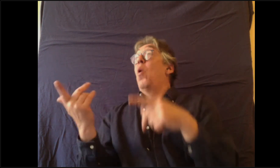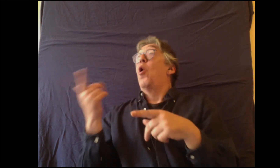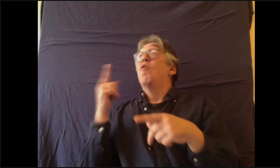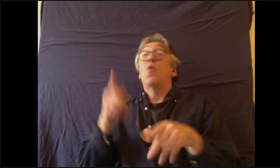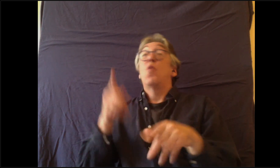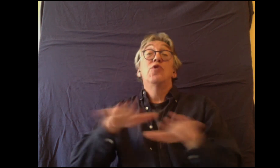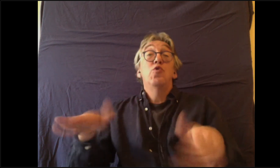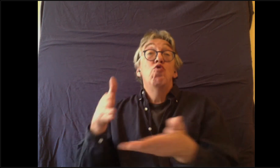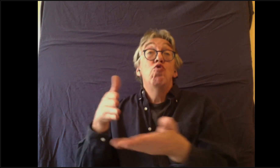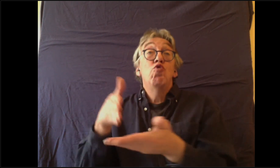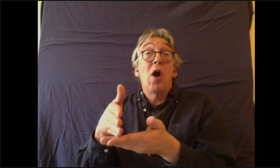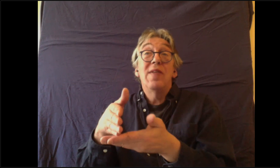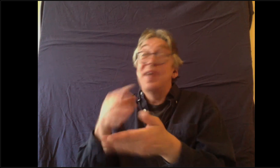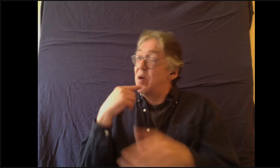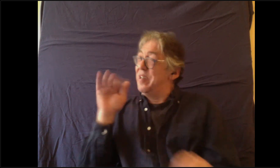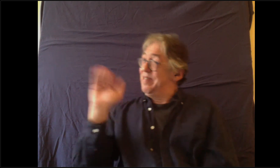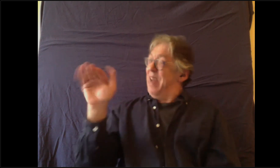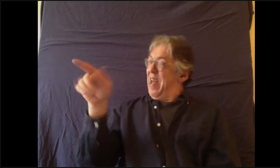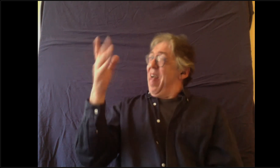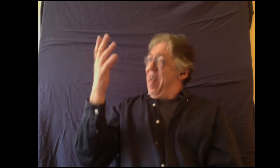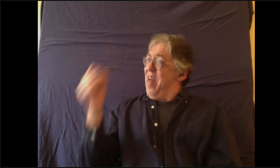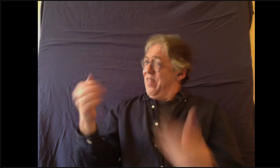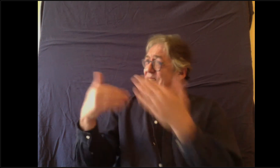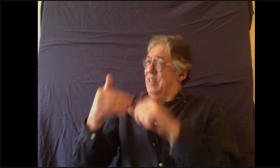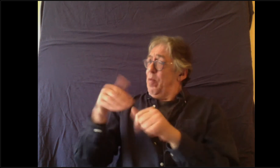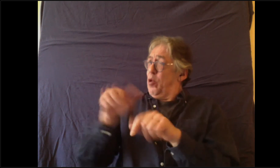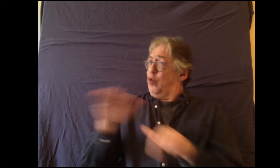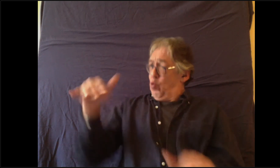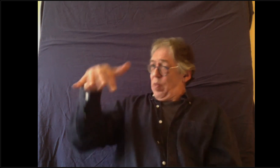We want to ensure they include them. So their role is important.